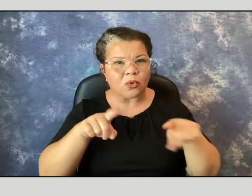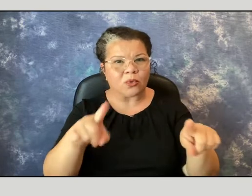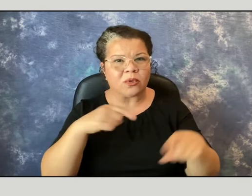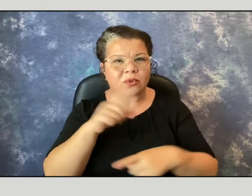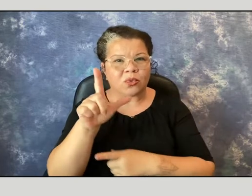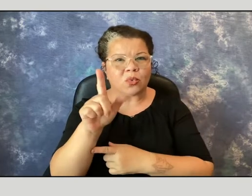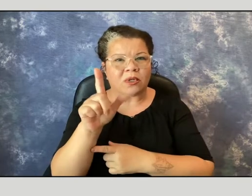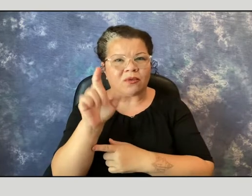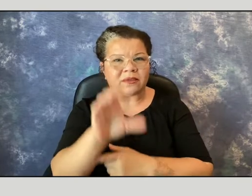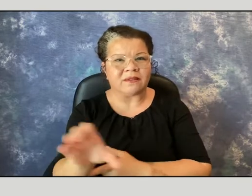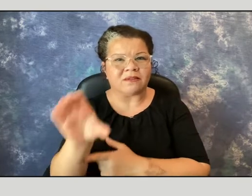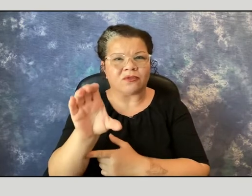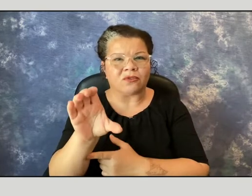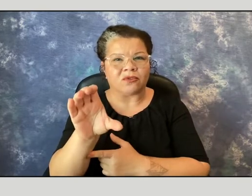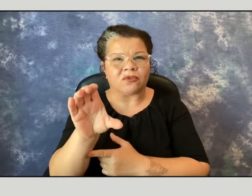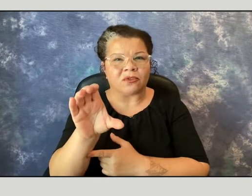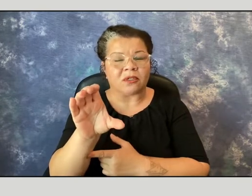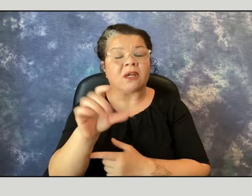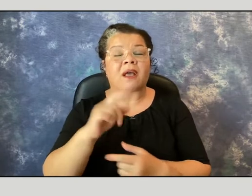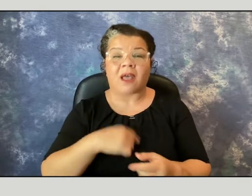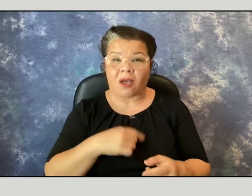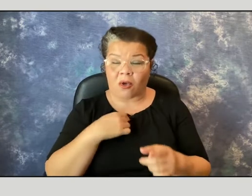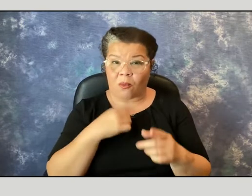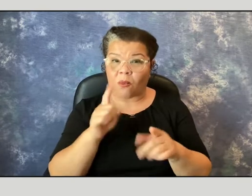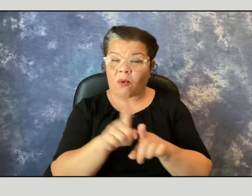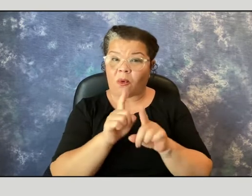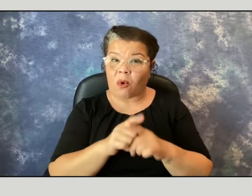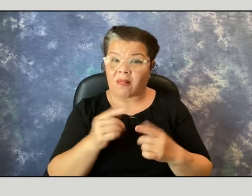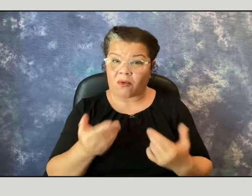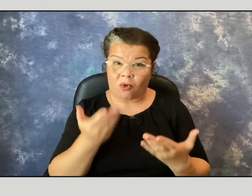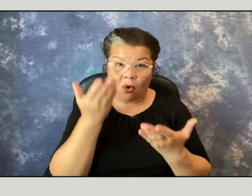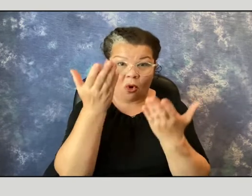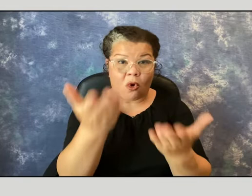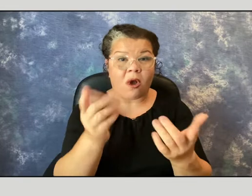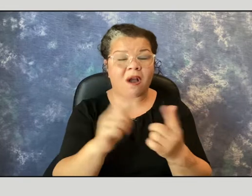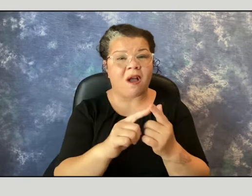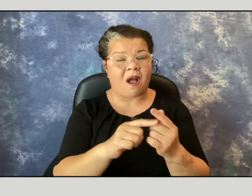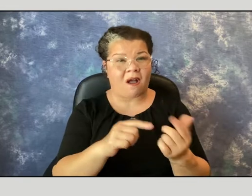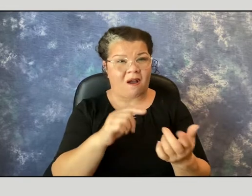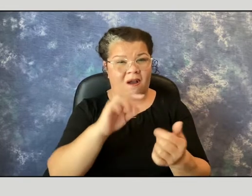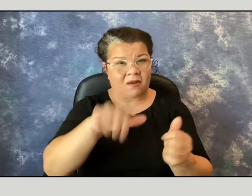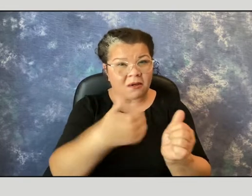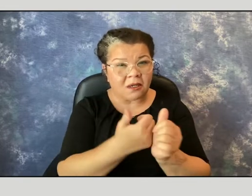and will offer us also insights for how we might work to resolve some of those challenges,